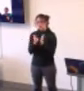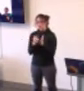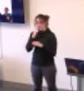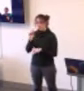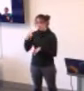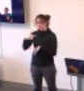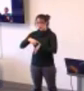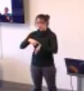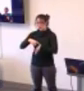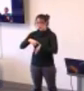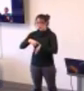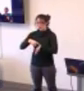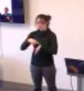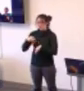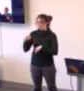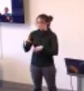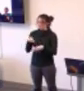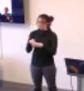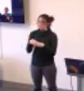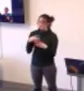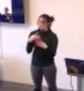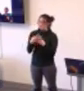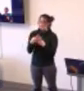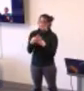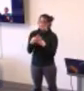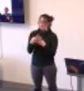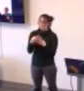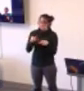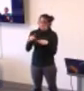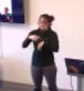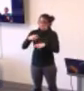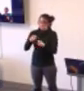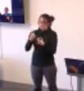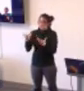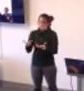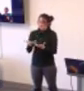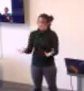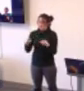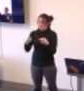While he's been incarcerated, a lot of things have happened. His mother has passed away.